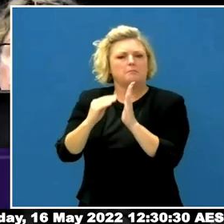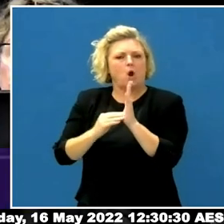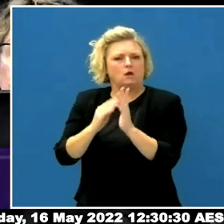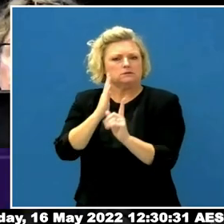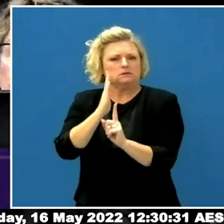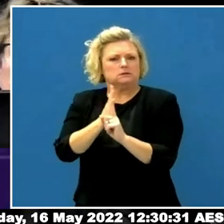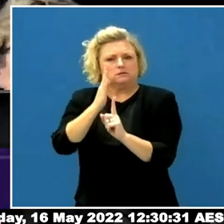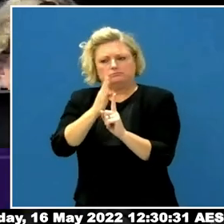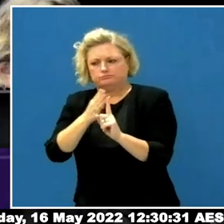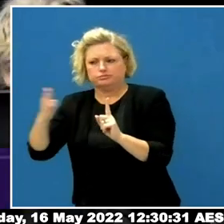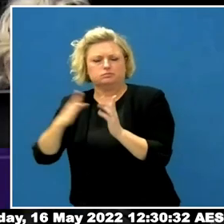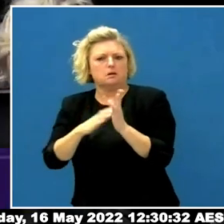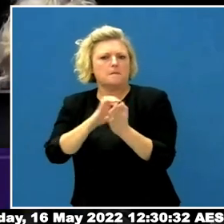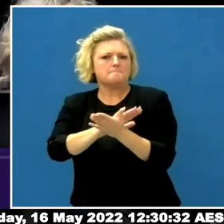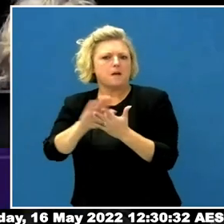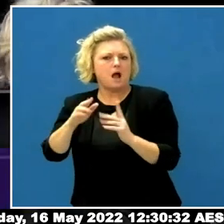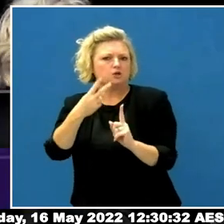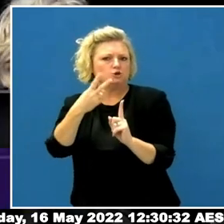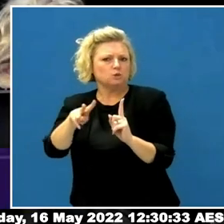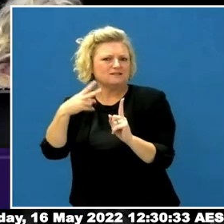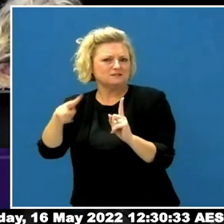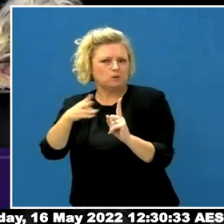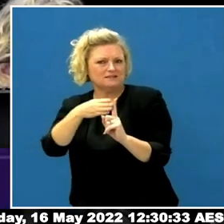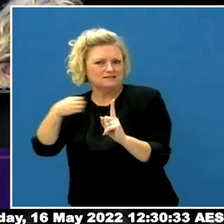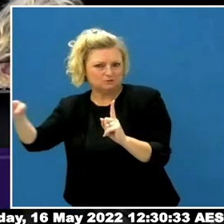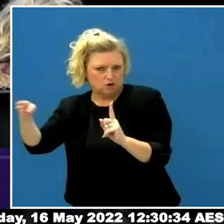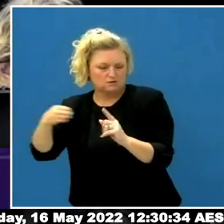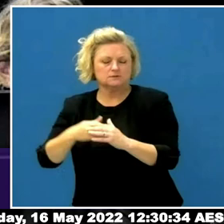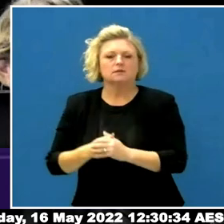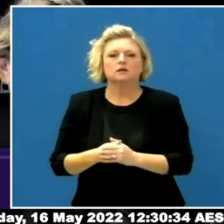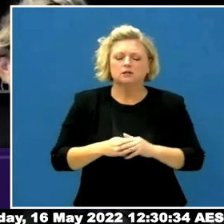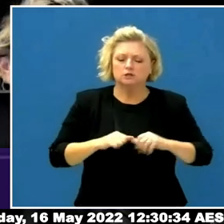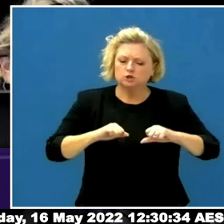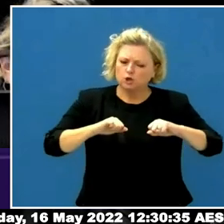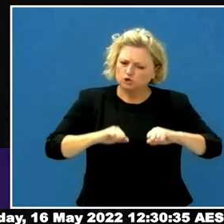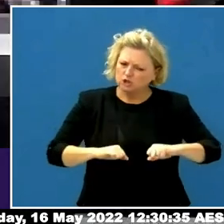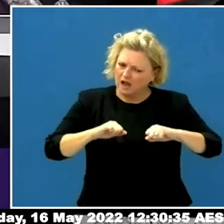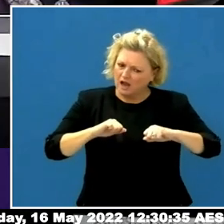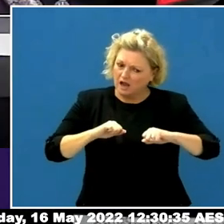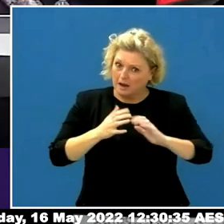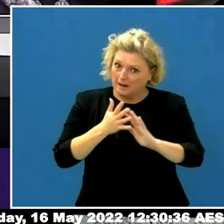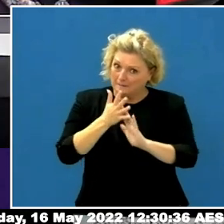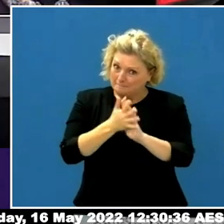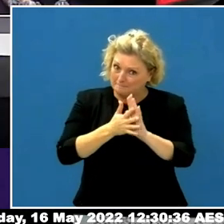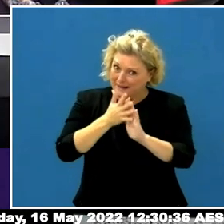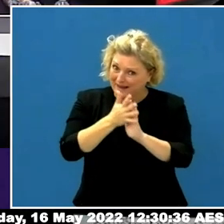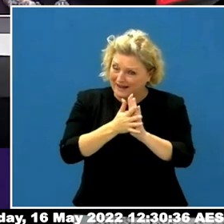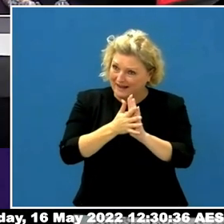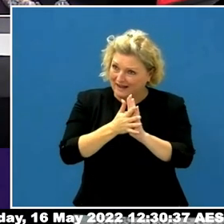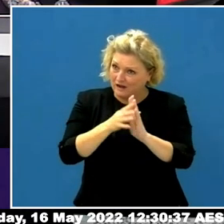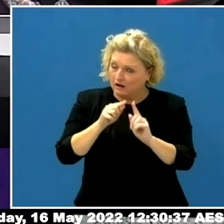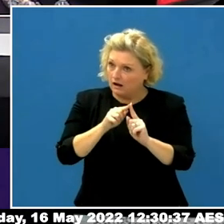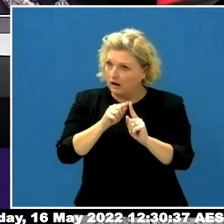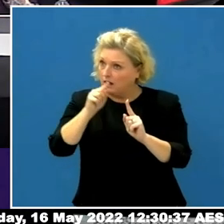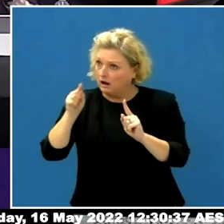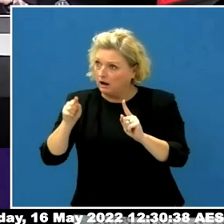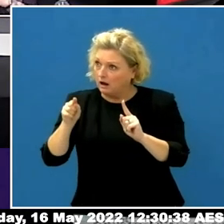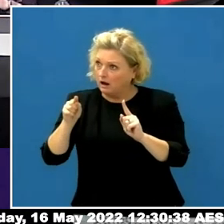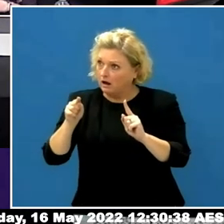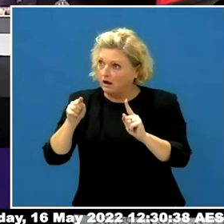Not detected or subject of information until May. Till April/May by the police, no.